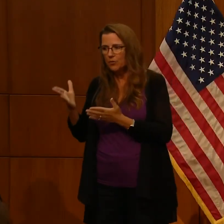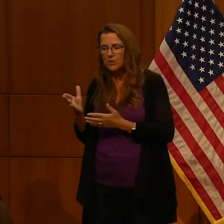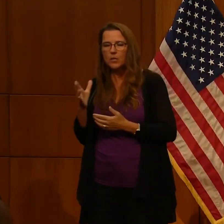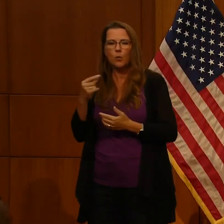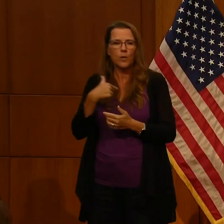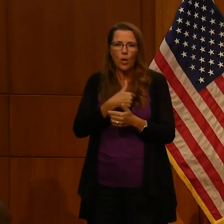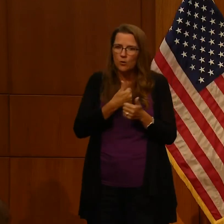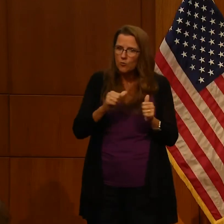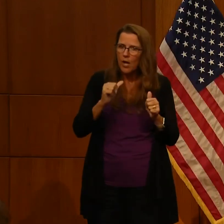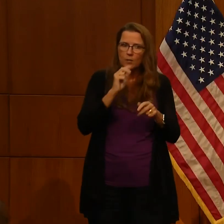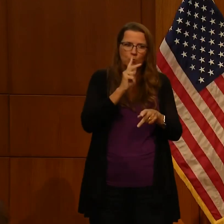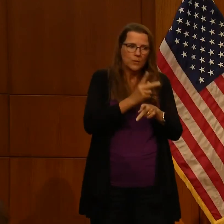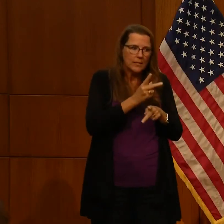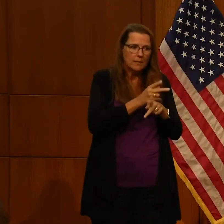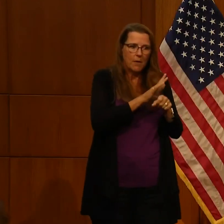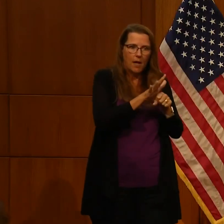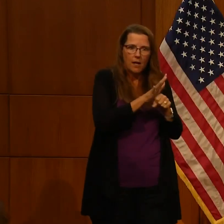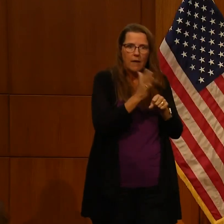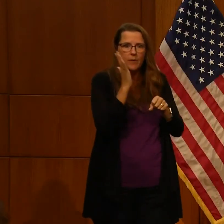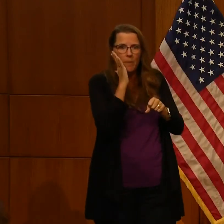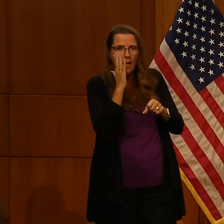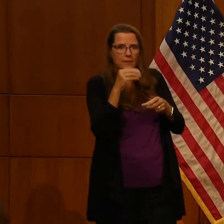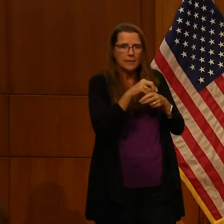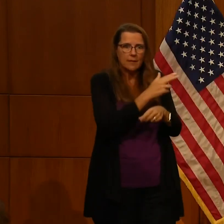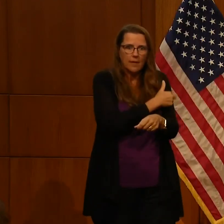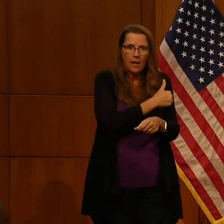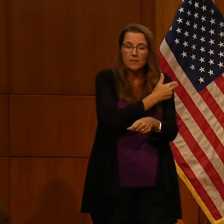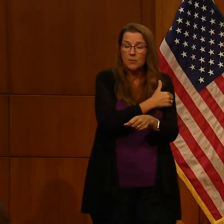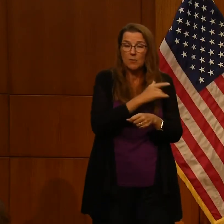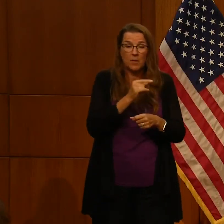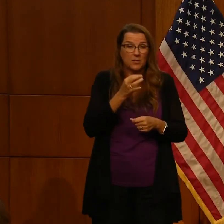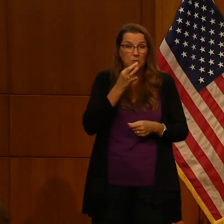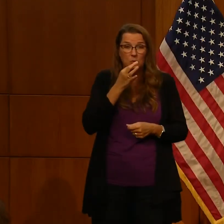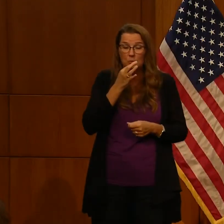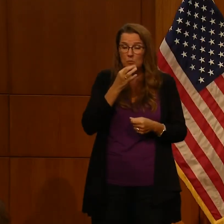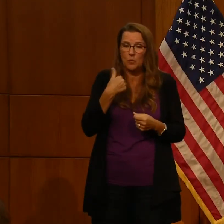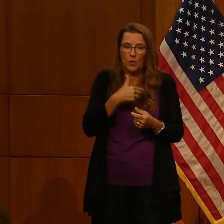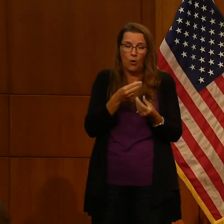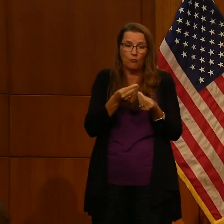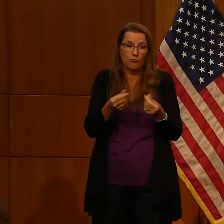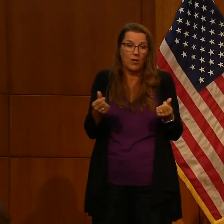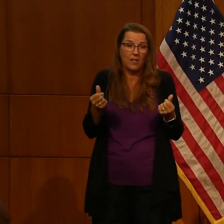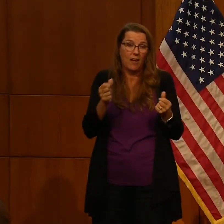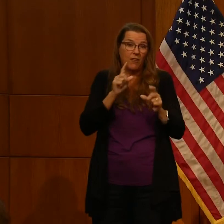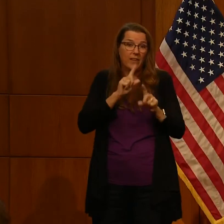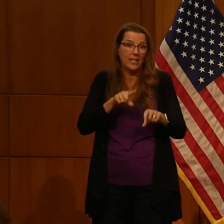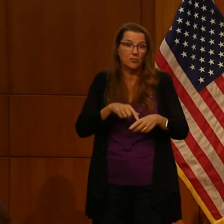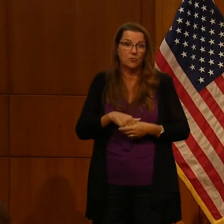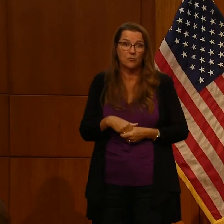NORM OLIVER, WHO'S HERE, AND WE'LL DO EVERYTHING THAT WE CAN TO KEEP THE STAFF AND TO KEEP THE BEDS OPEN. BUT IT'S GETTING TO THE POINT WHERE WE DON'T